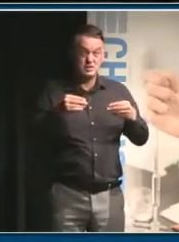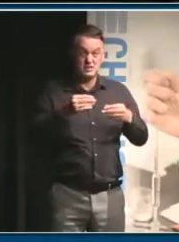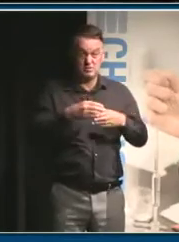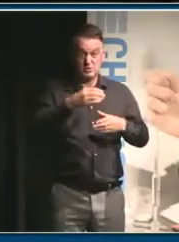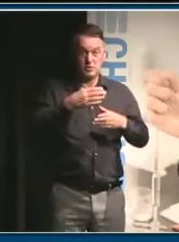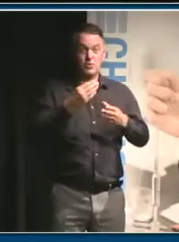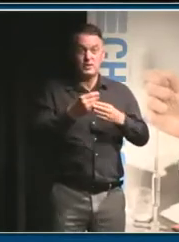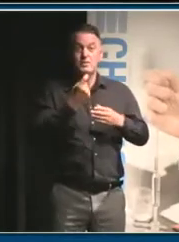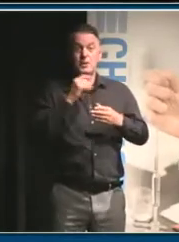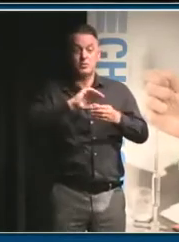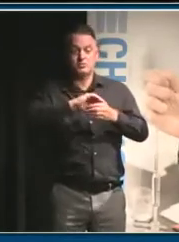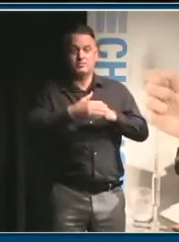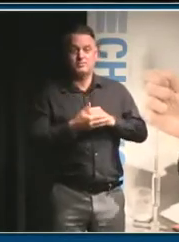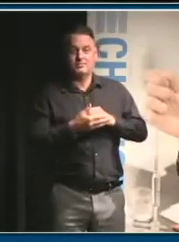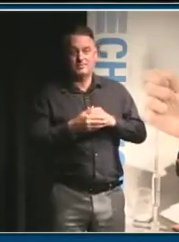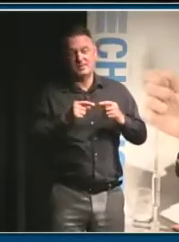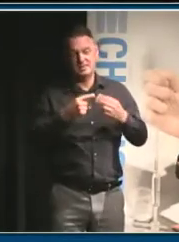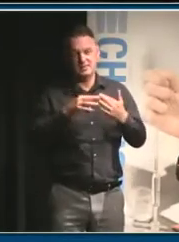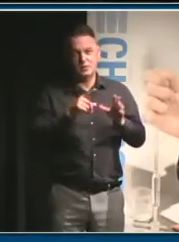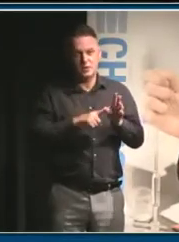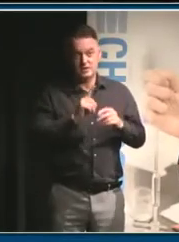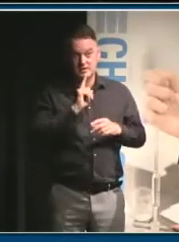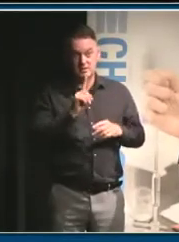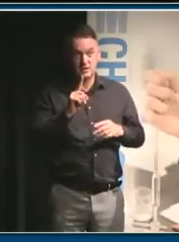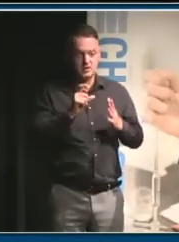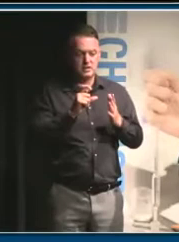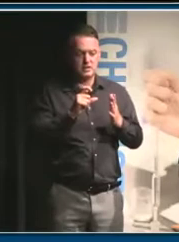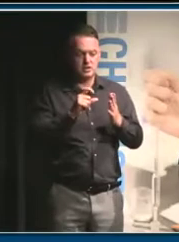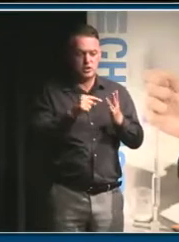wrapped around it. It's a different way of saying it but it's actually coating the metal and it's